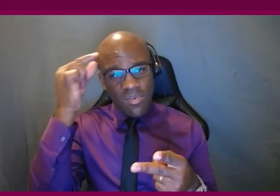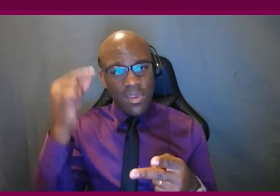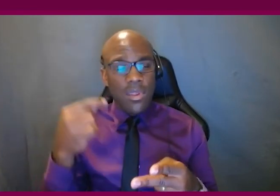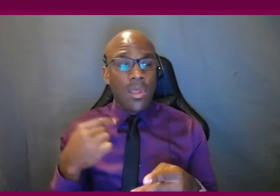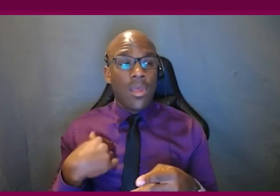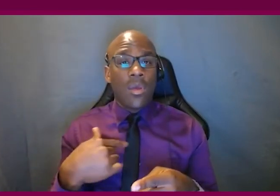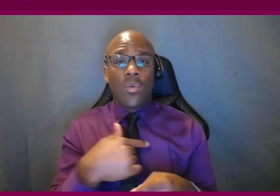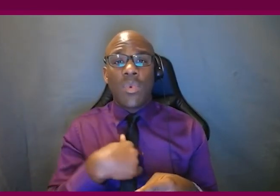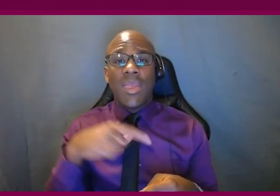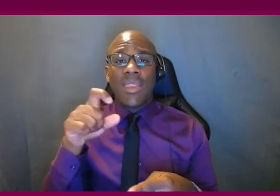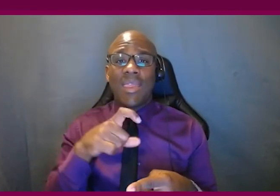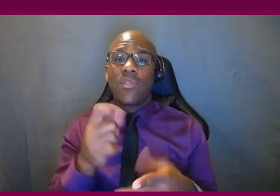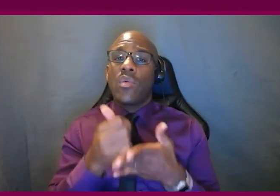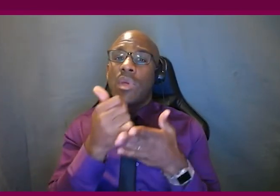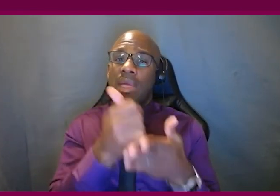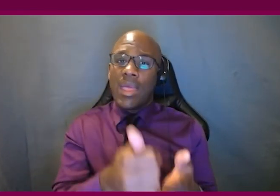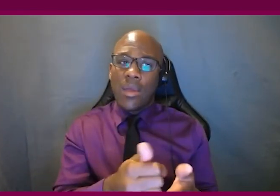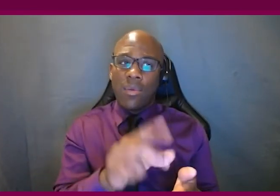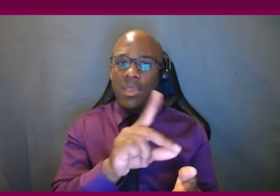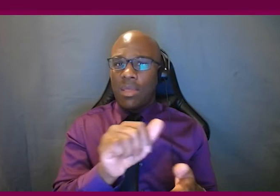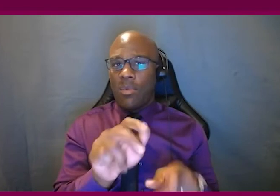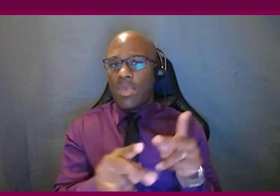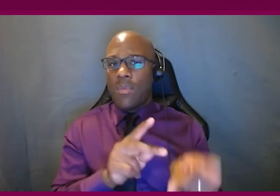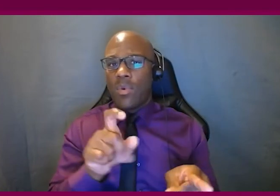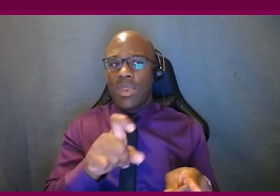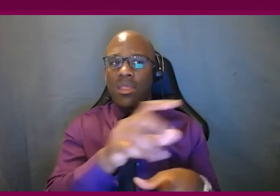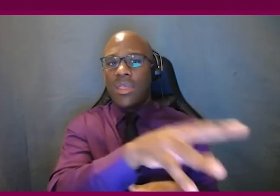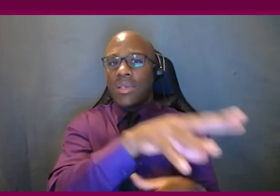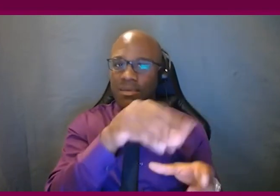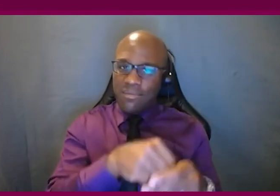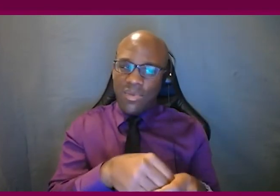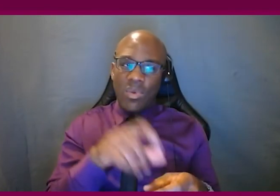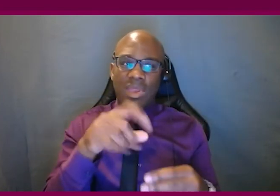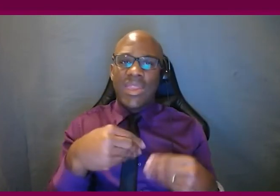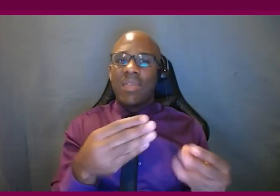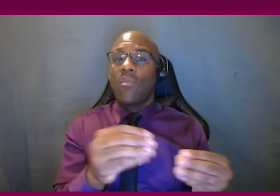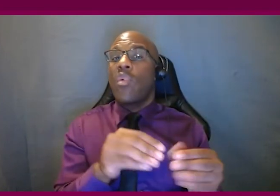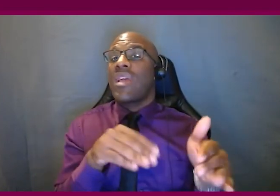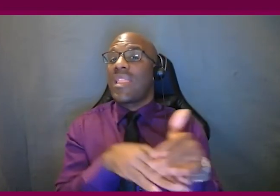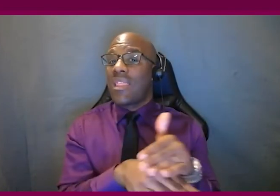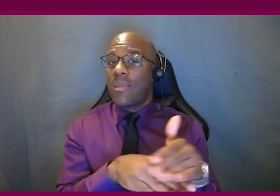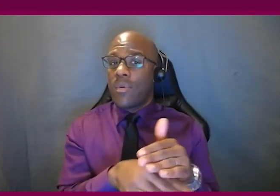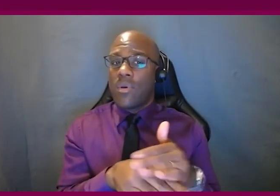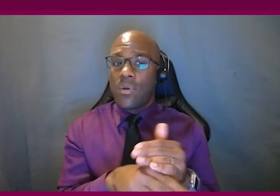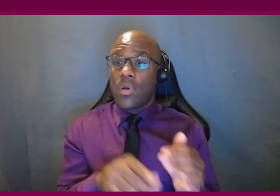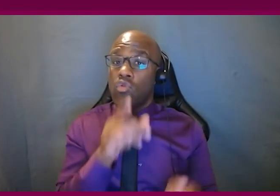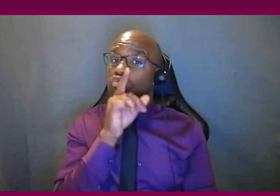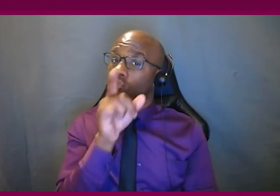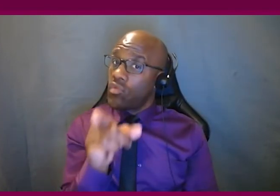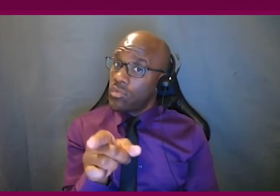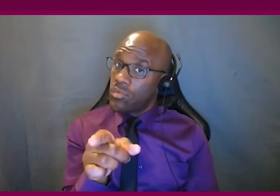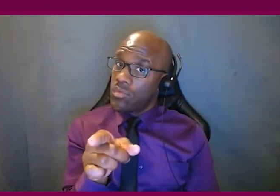But how can we go from that to recognizing that disability is a spectrum and we're all